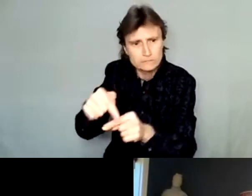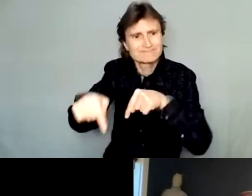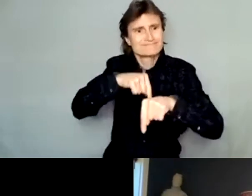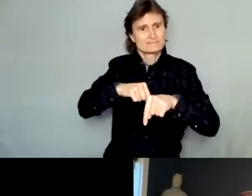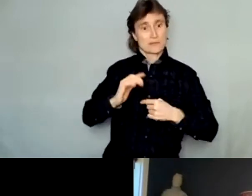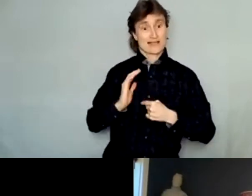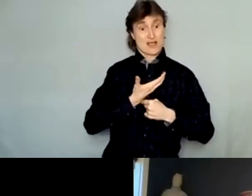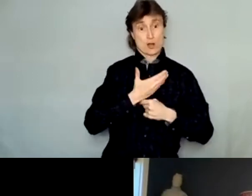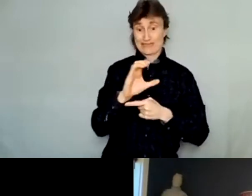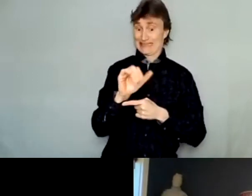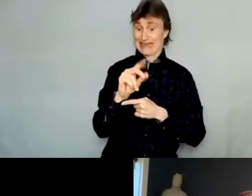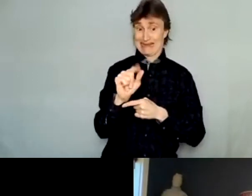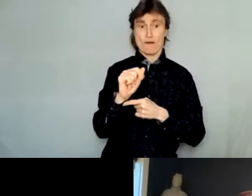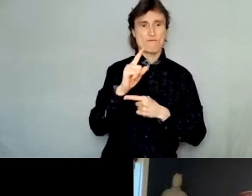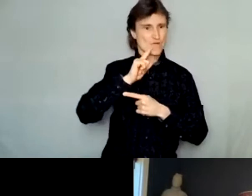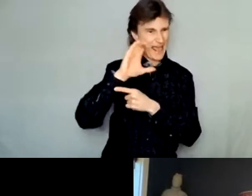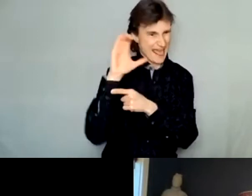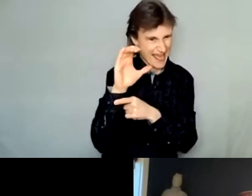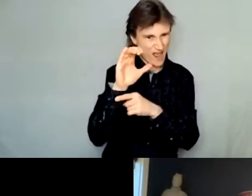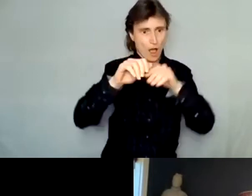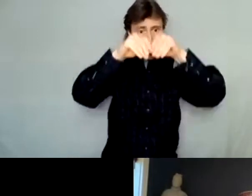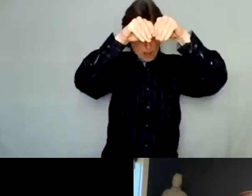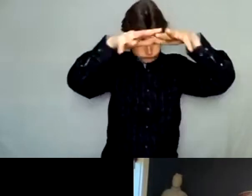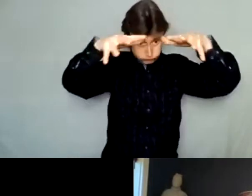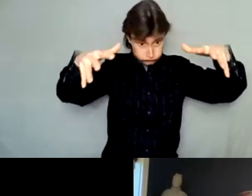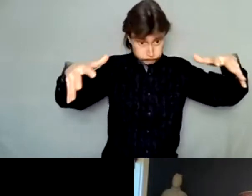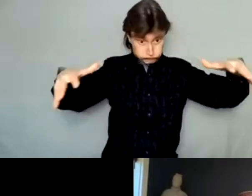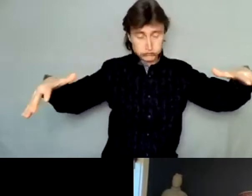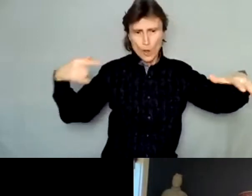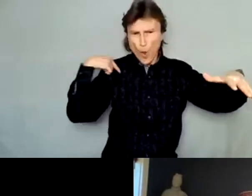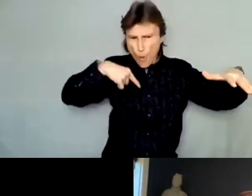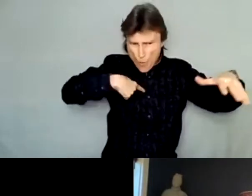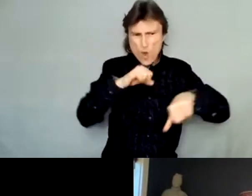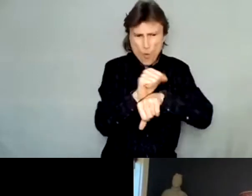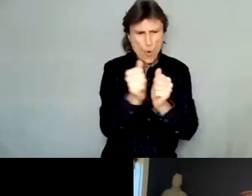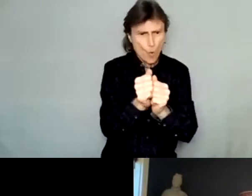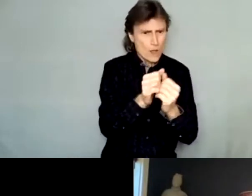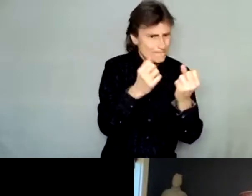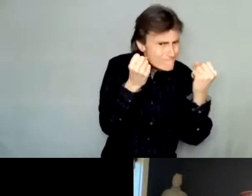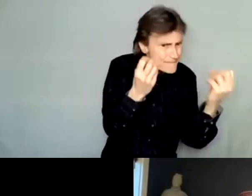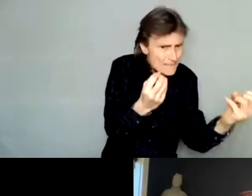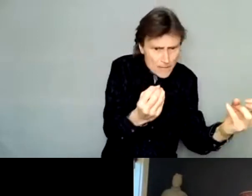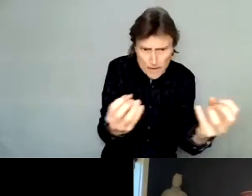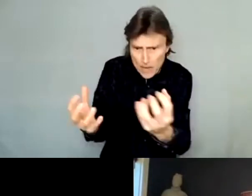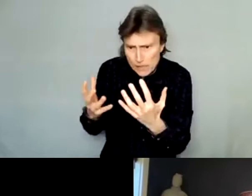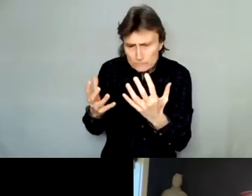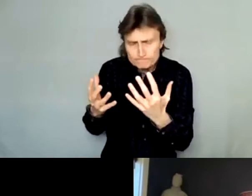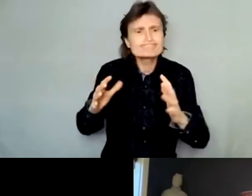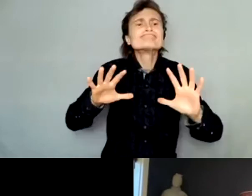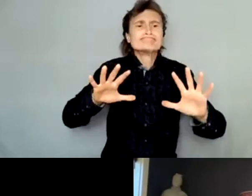the depth of the sector that we work with most closely that we can say with assurance